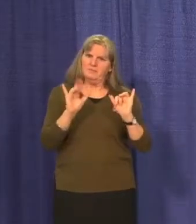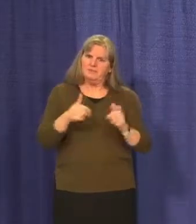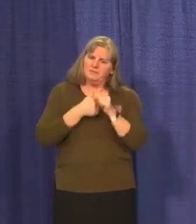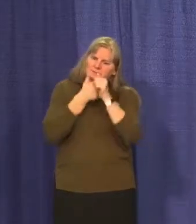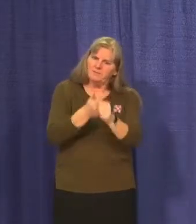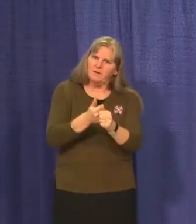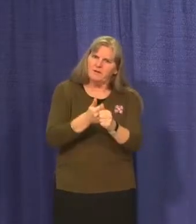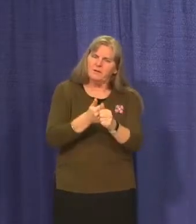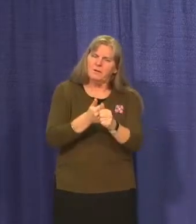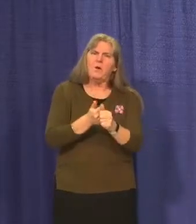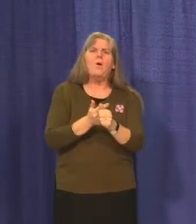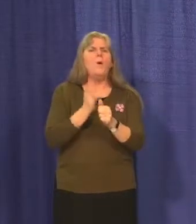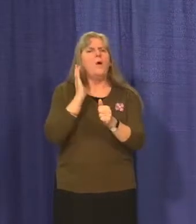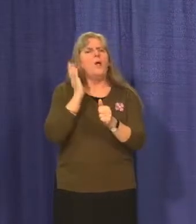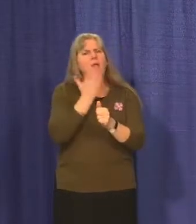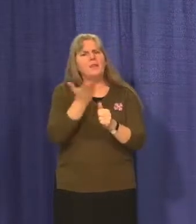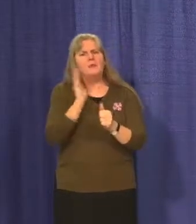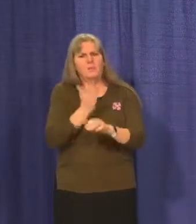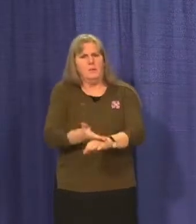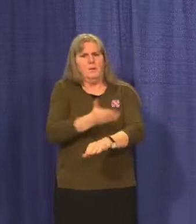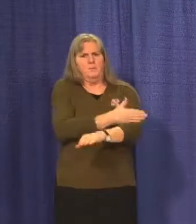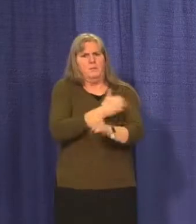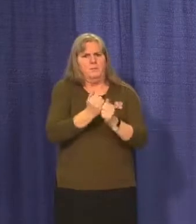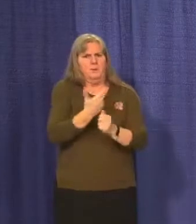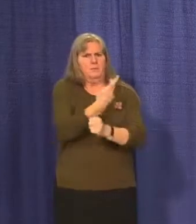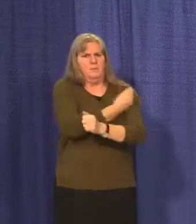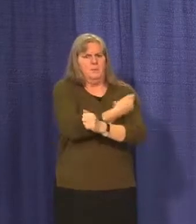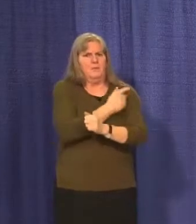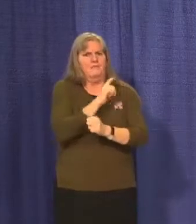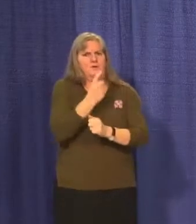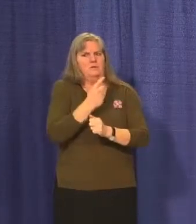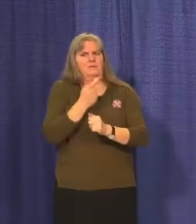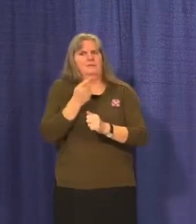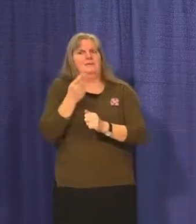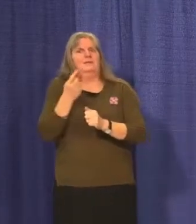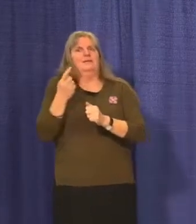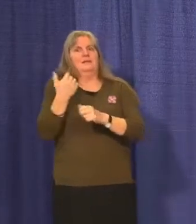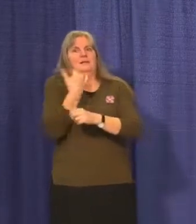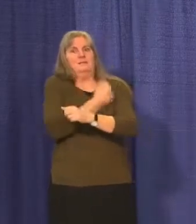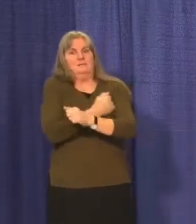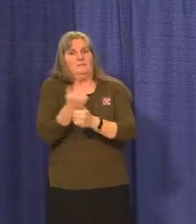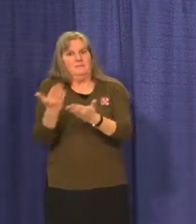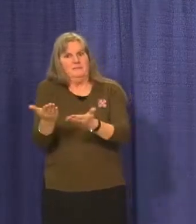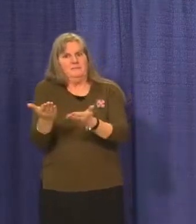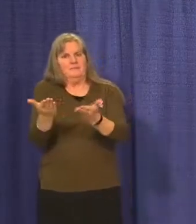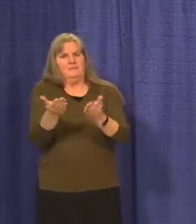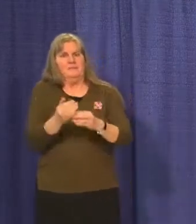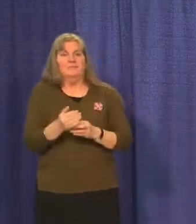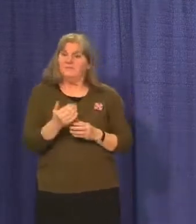well. We need to get to -- we will get to a better place with vaccine but we need to get their first.